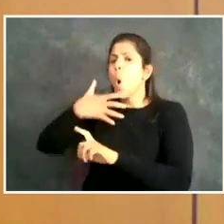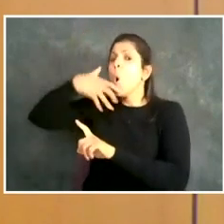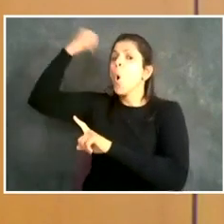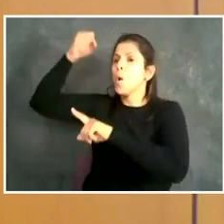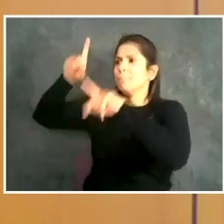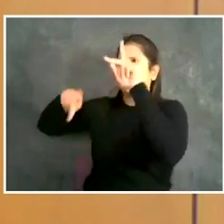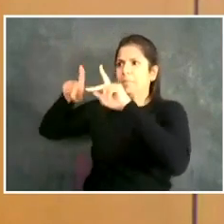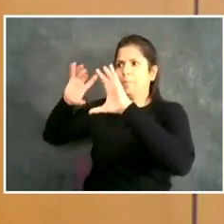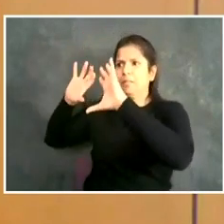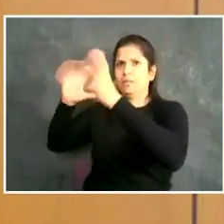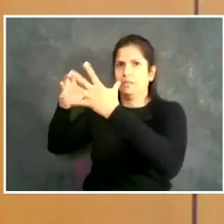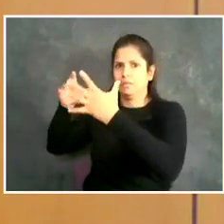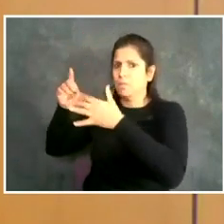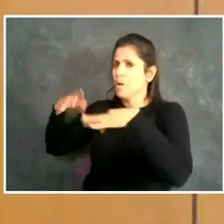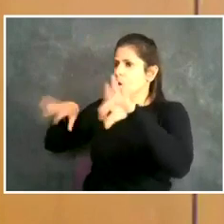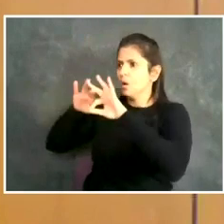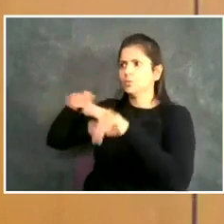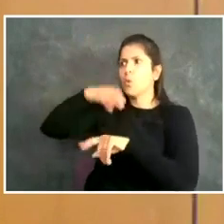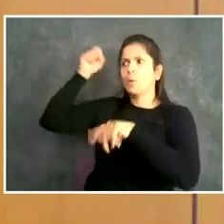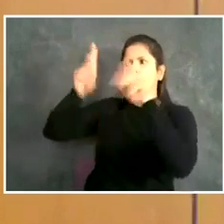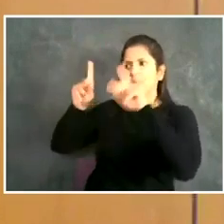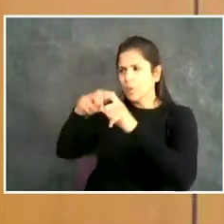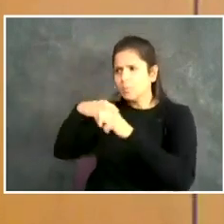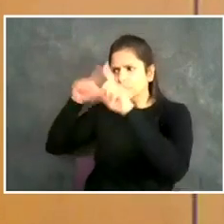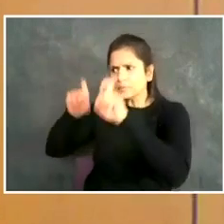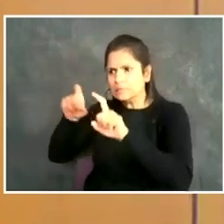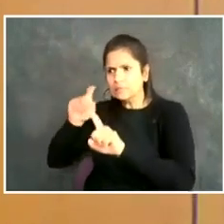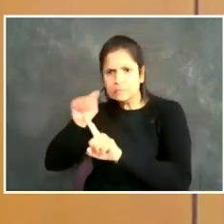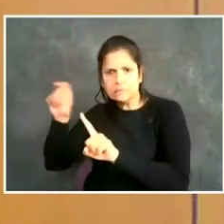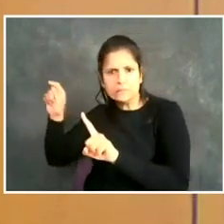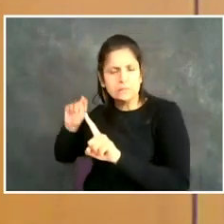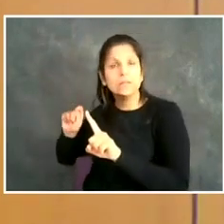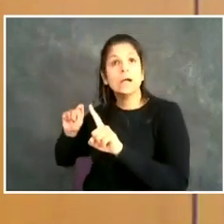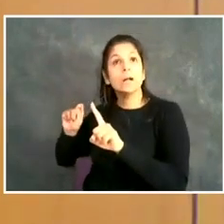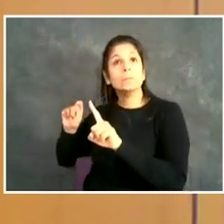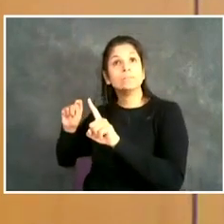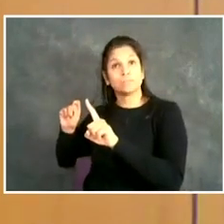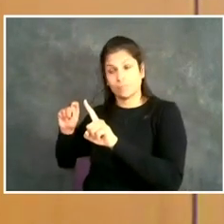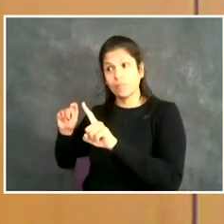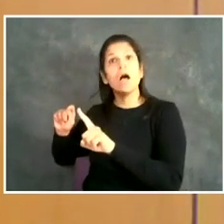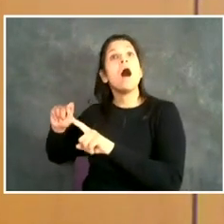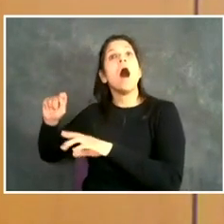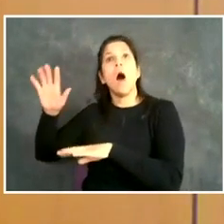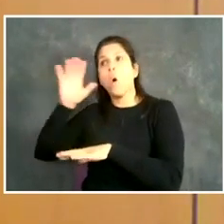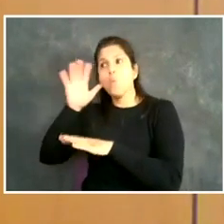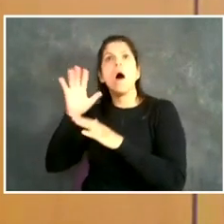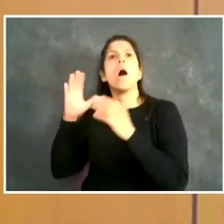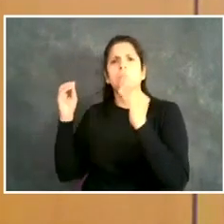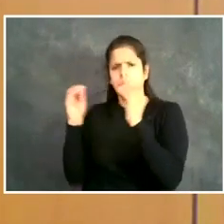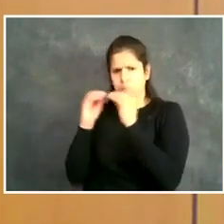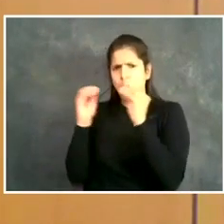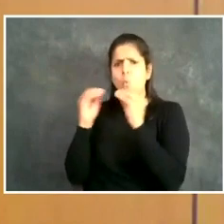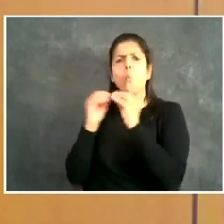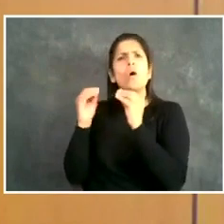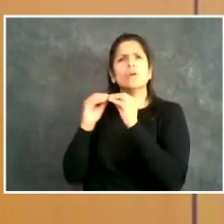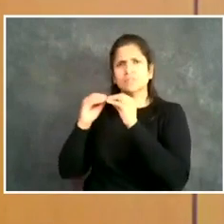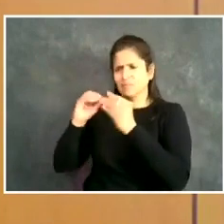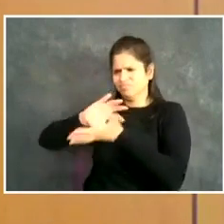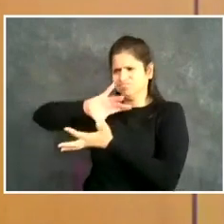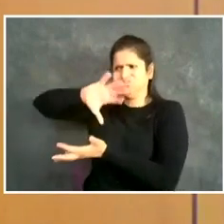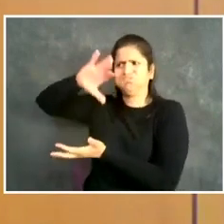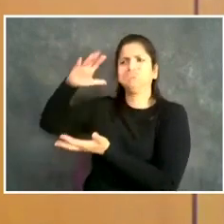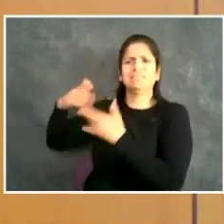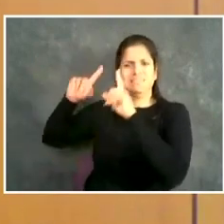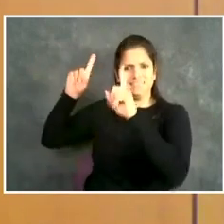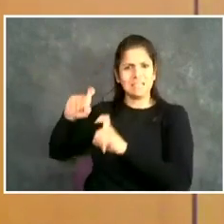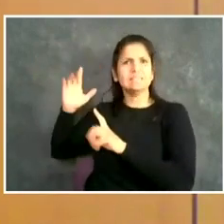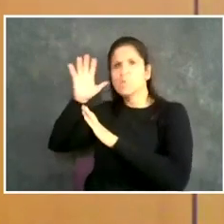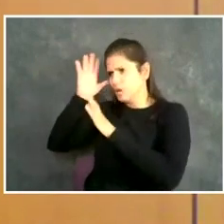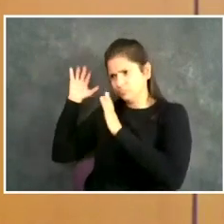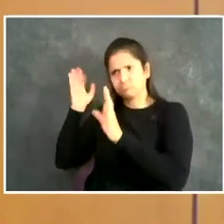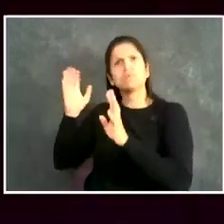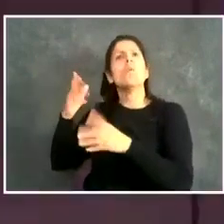PUT THEM AT GREATER RISK FOR